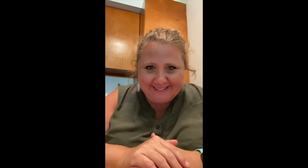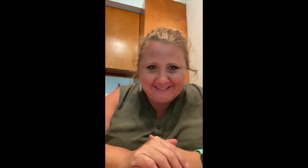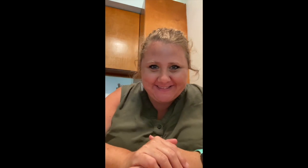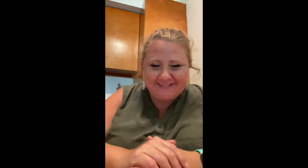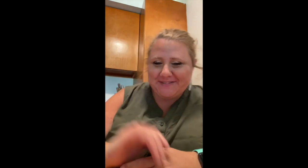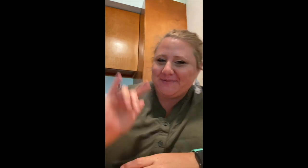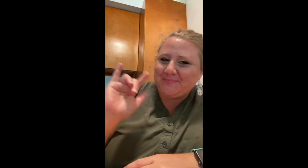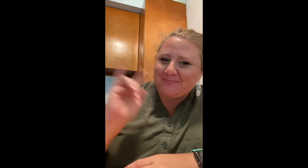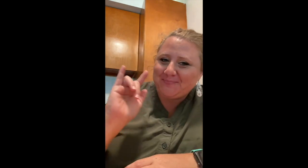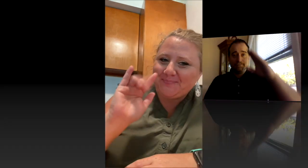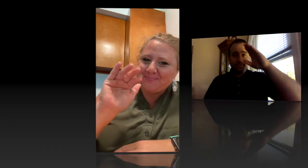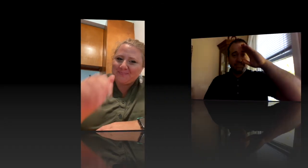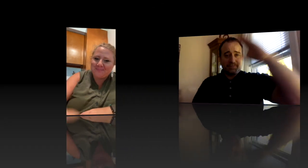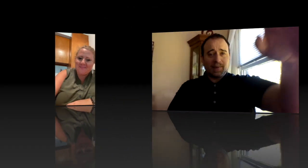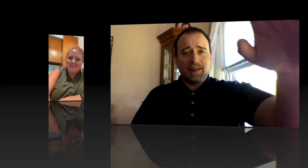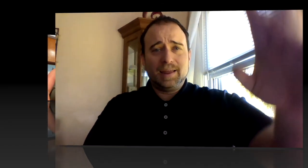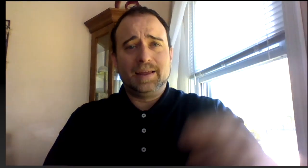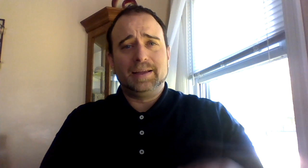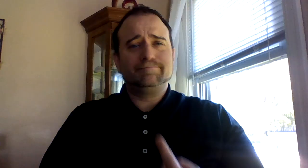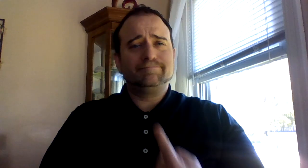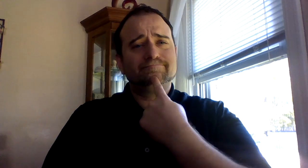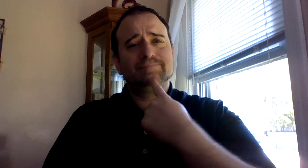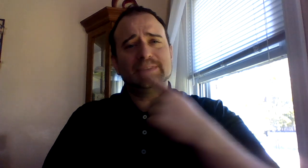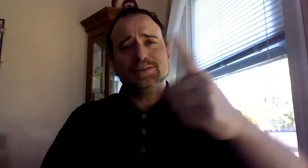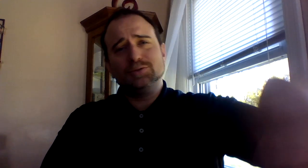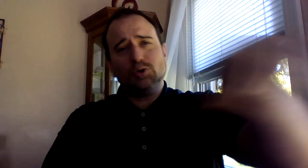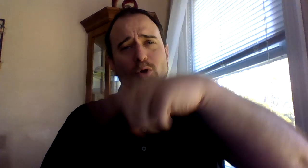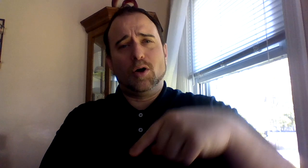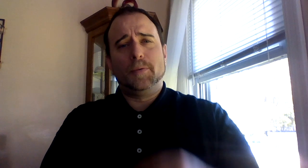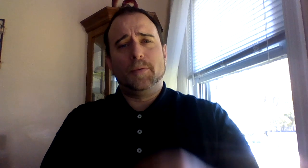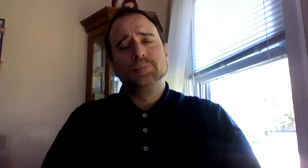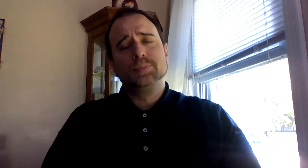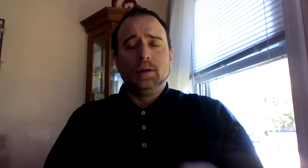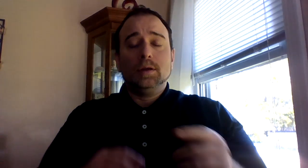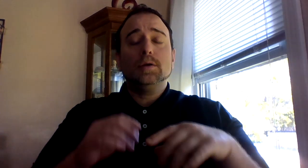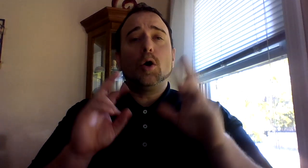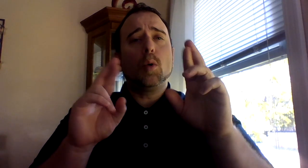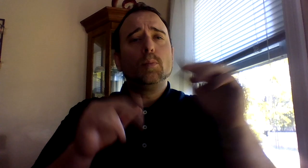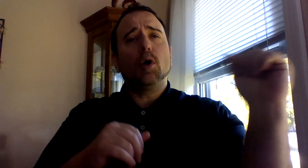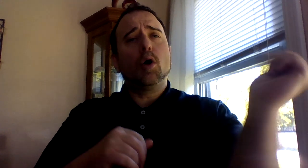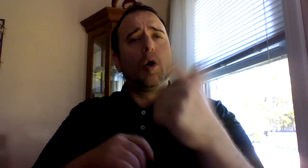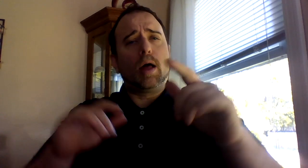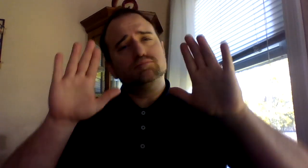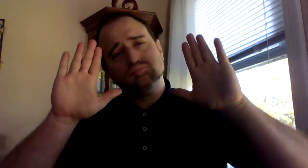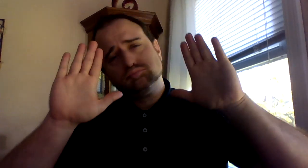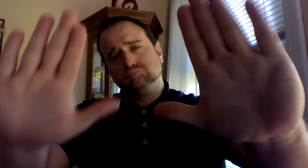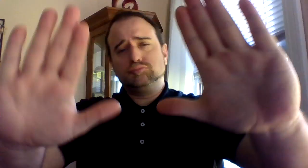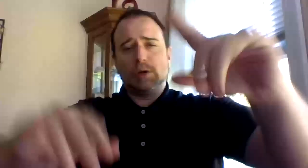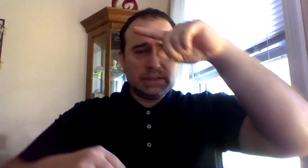Take care. Hey there! I miss seeing all of you! I hope you all have a great Summer.